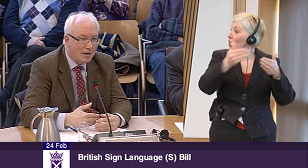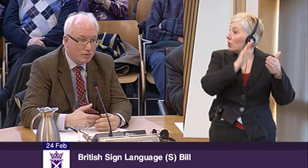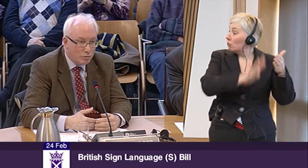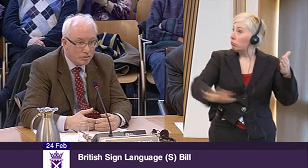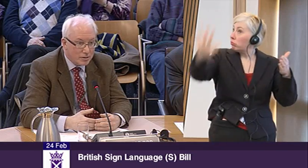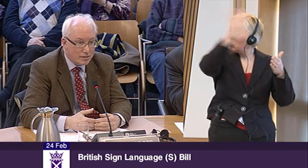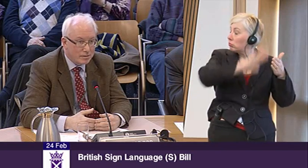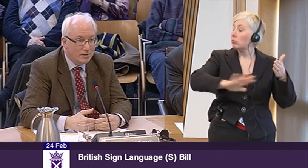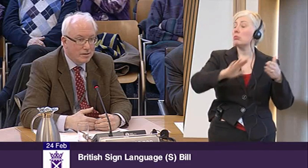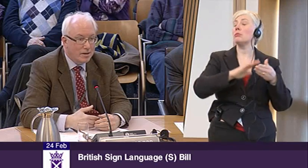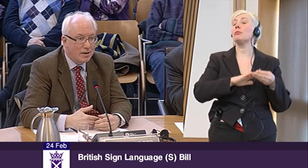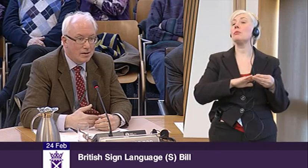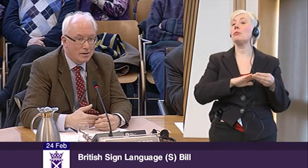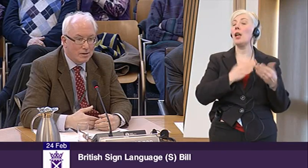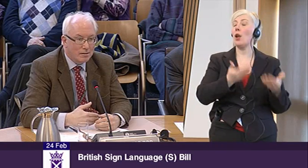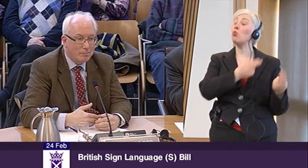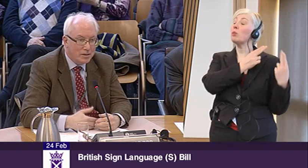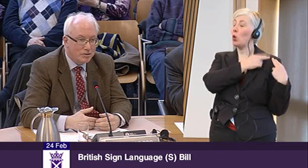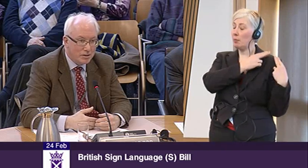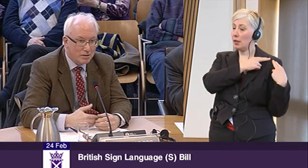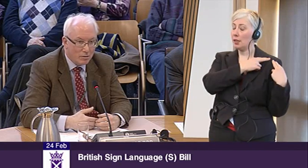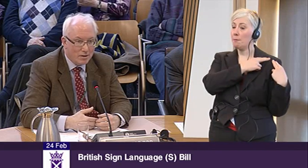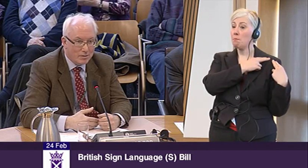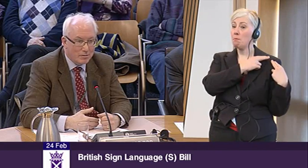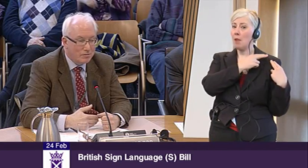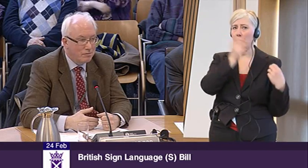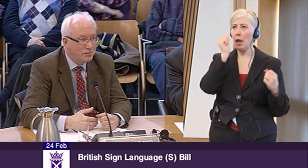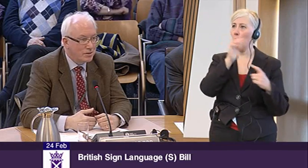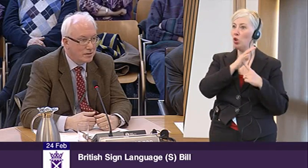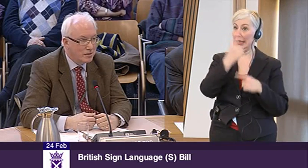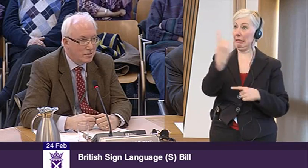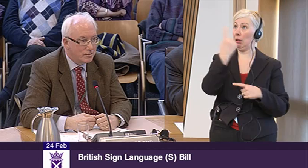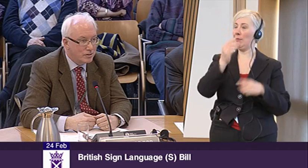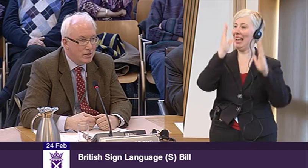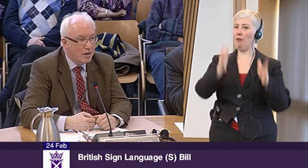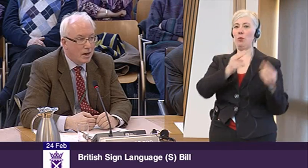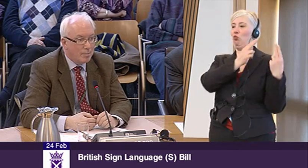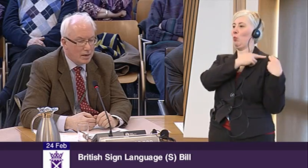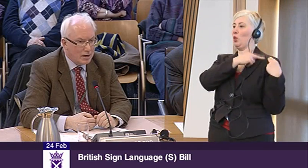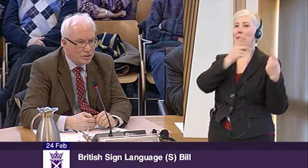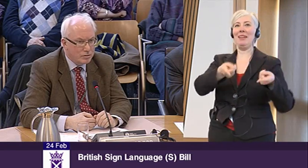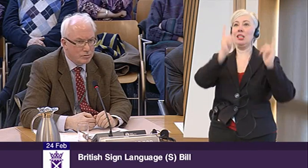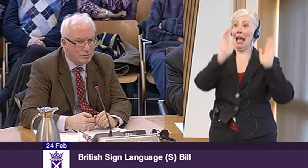It is important that someone in the Government has ministerial responsibility for that.